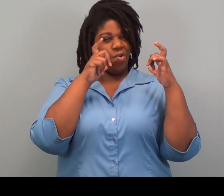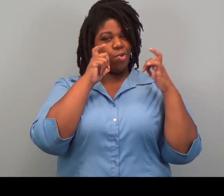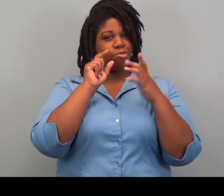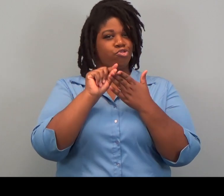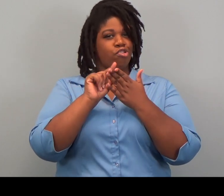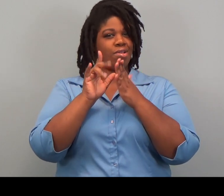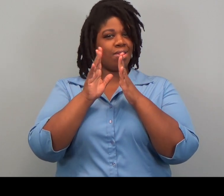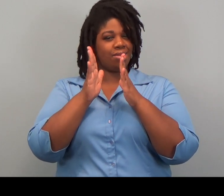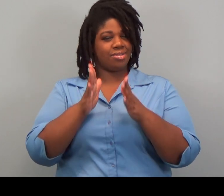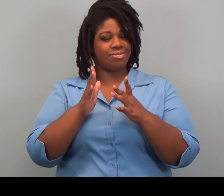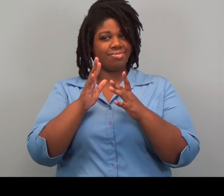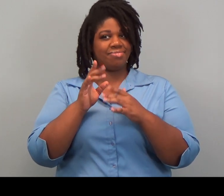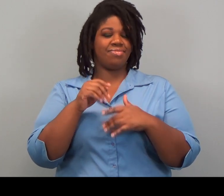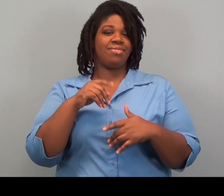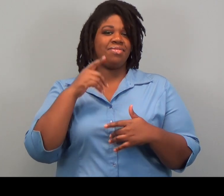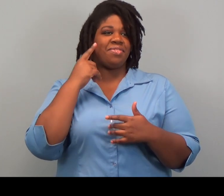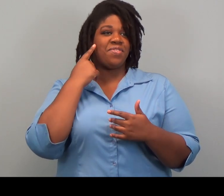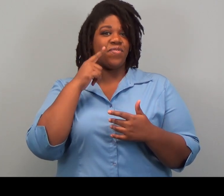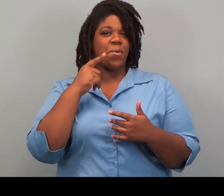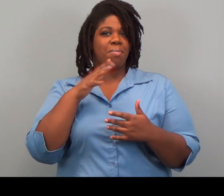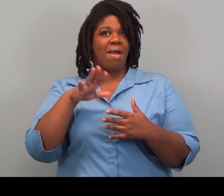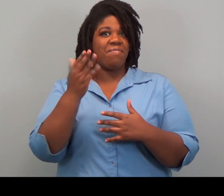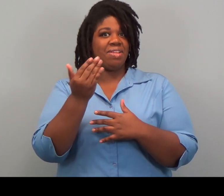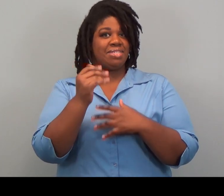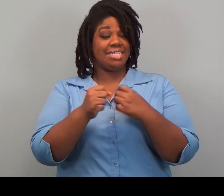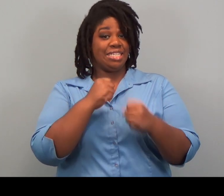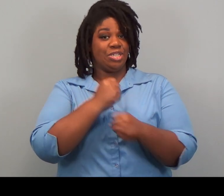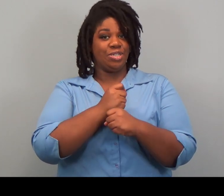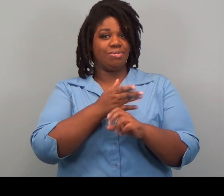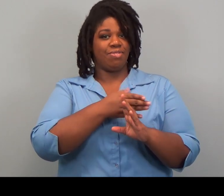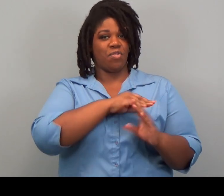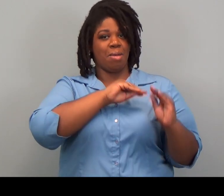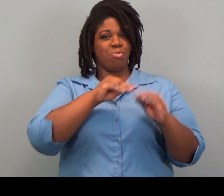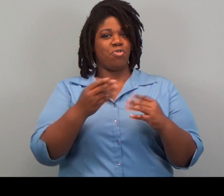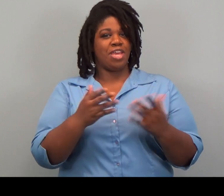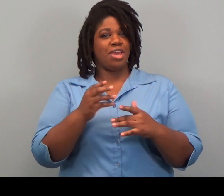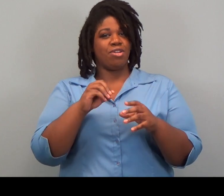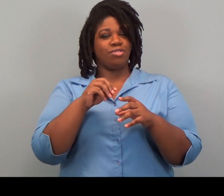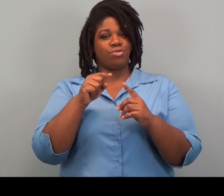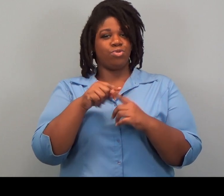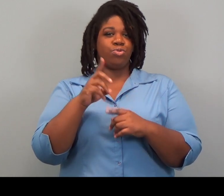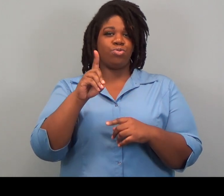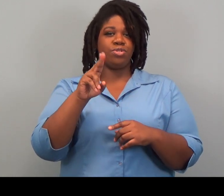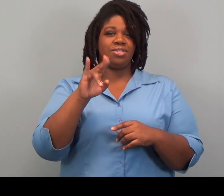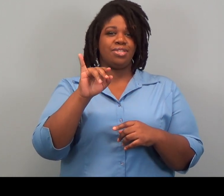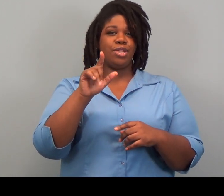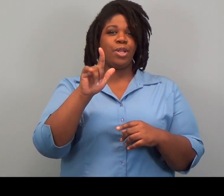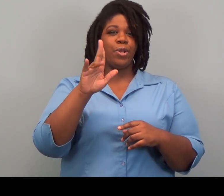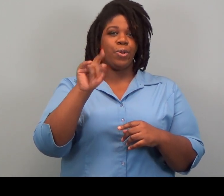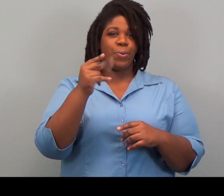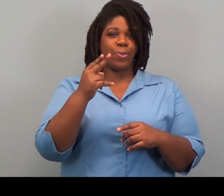before I moved here to Duluth in 2004.